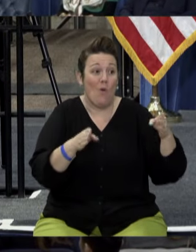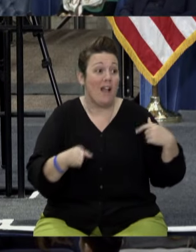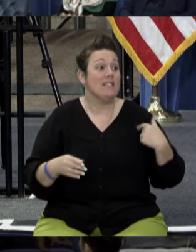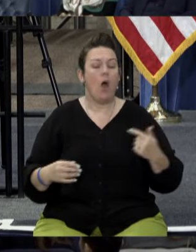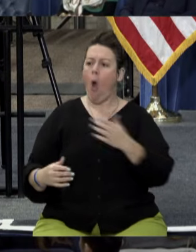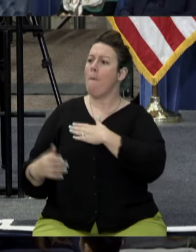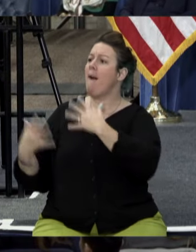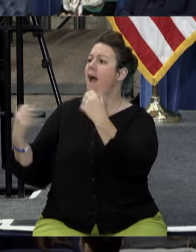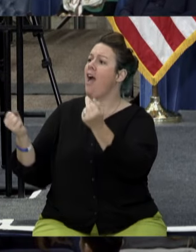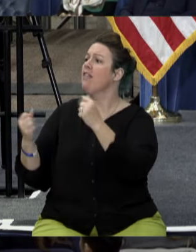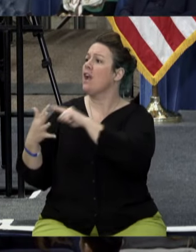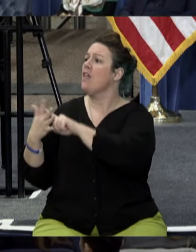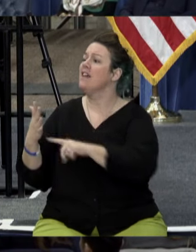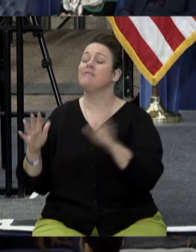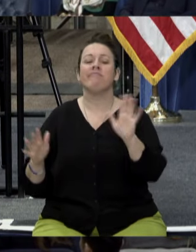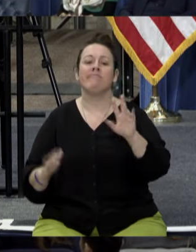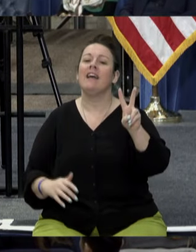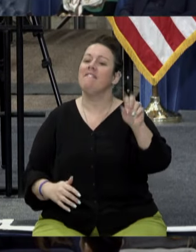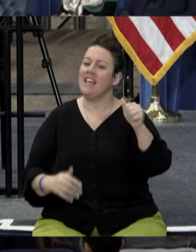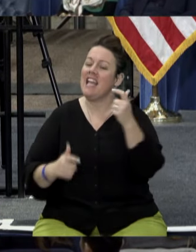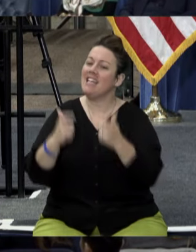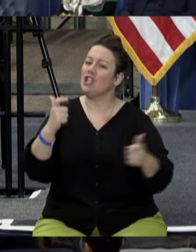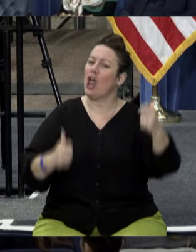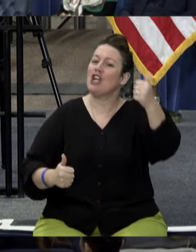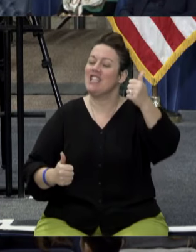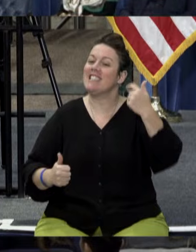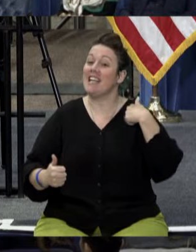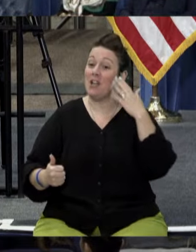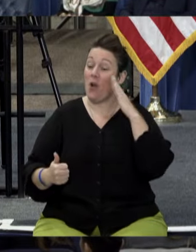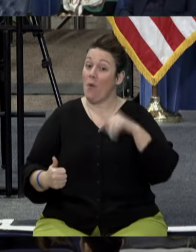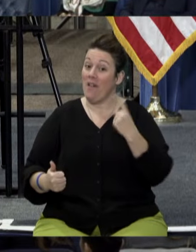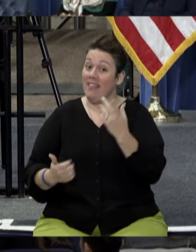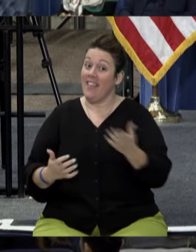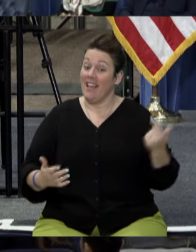is this -- no, VA's largest. And you know what the one thing though is that Mike actually addressed